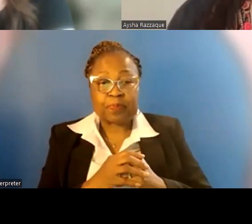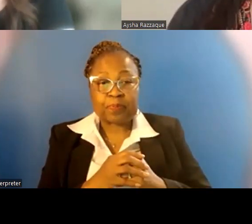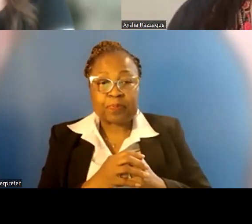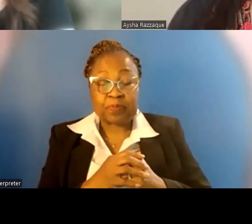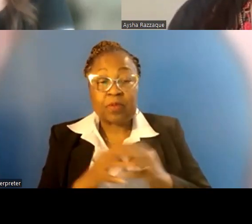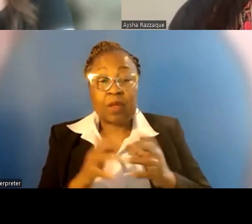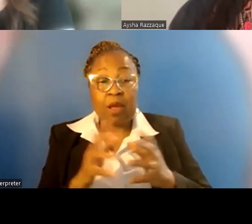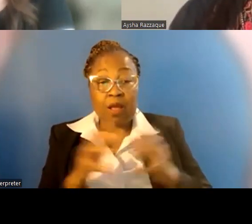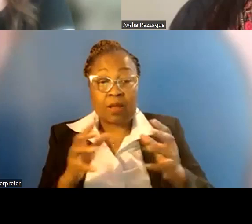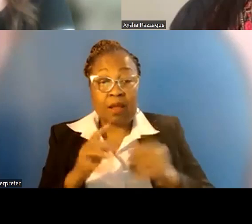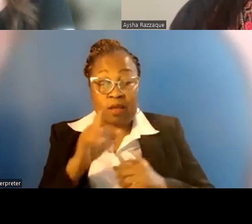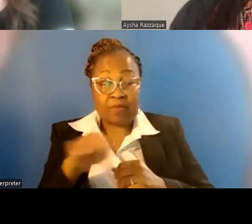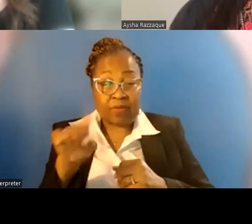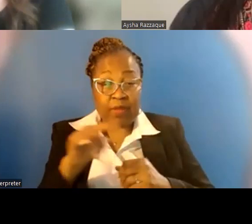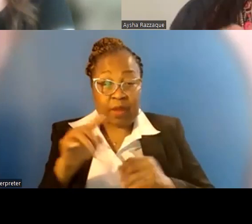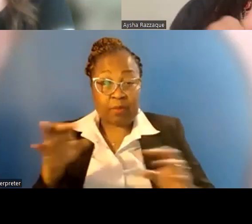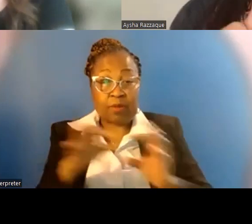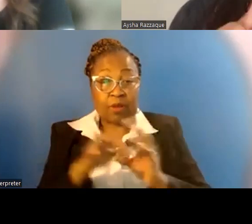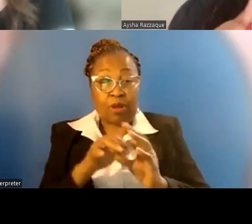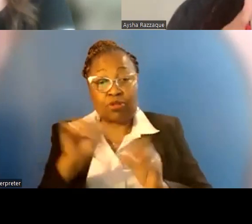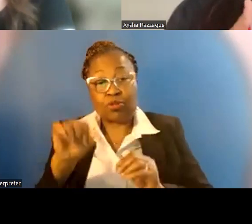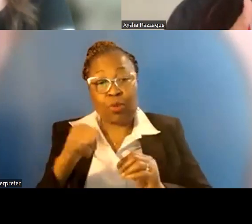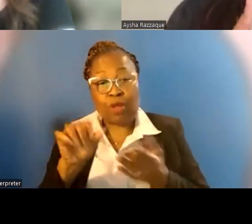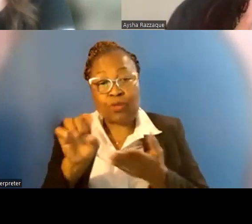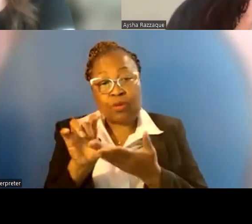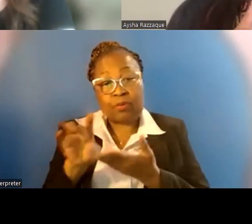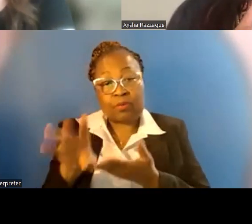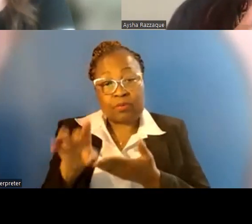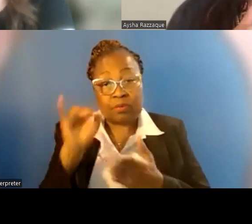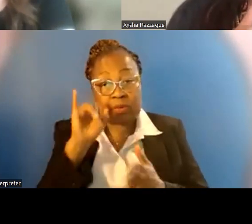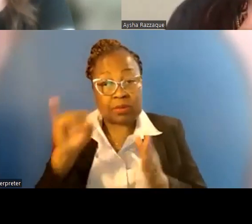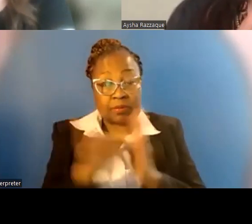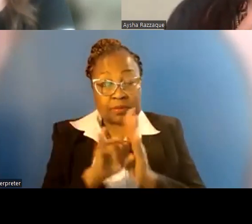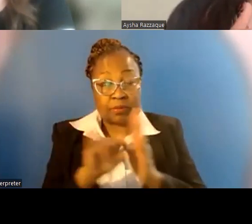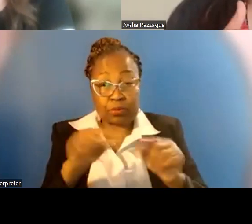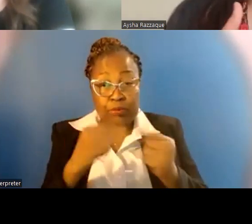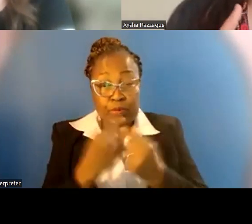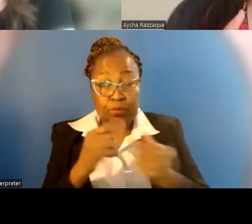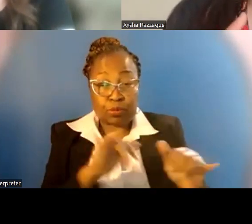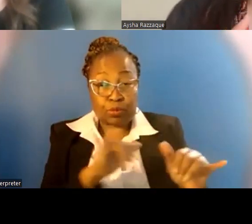to other marginalized identity groups too. And there are these unique issues